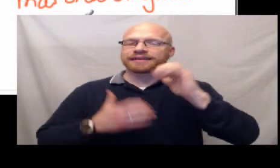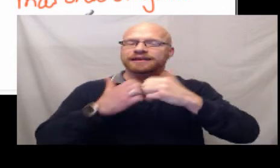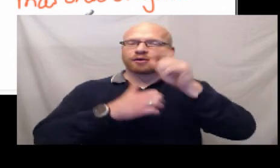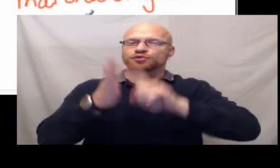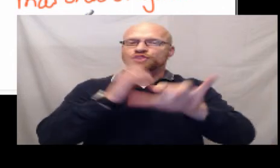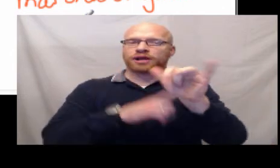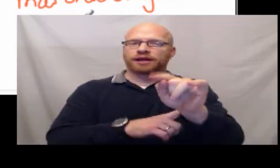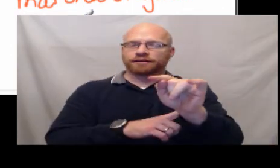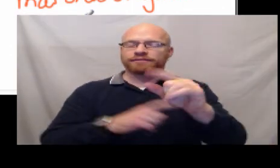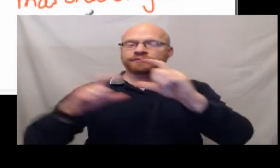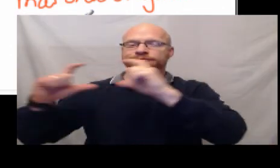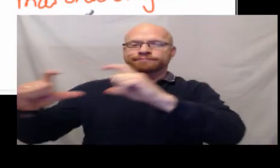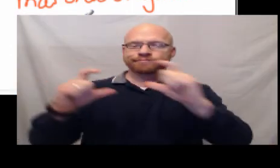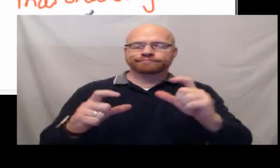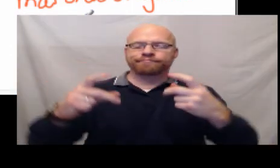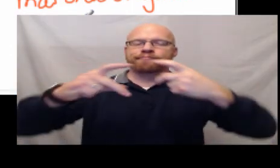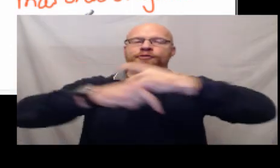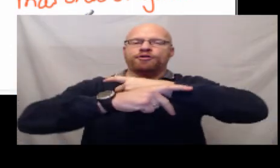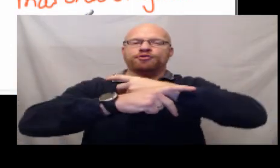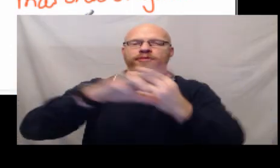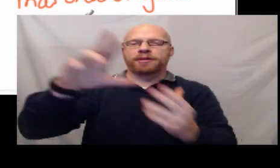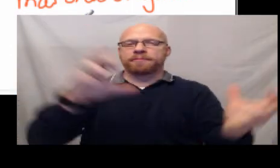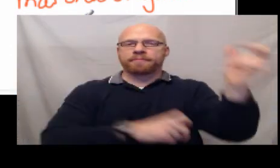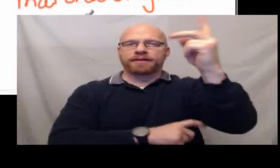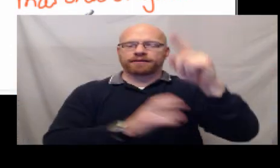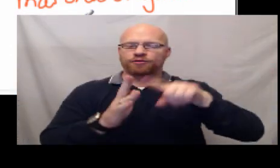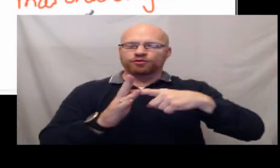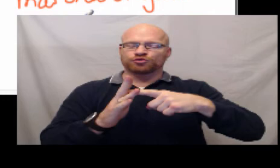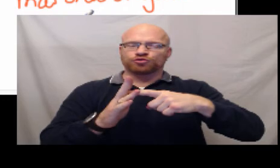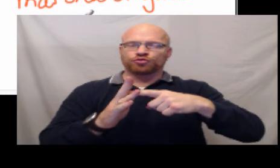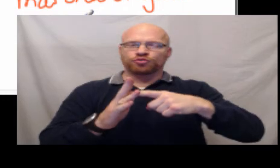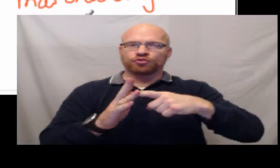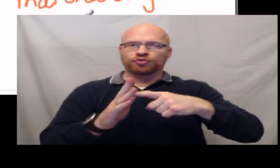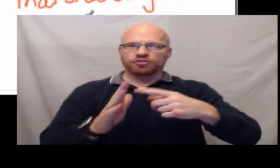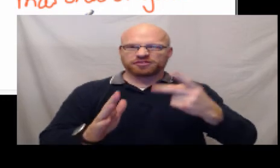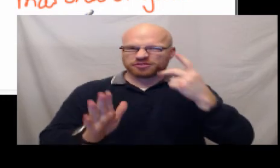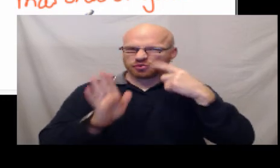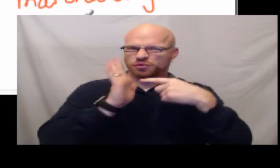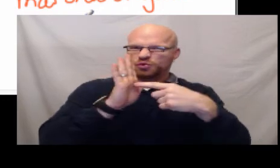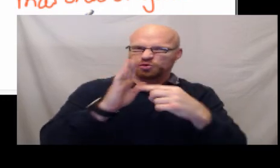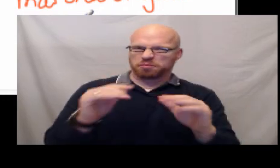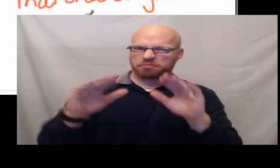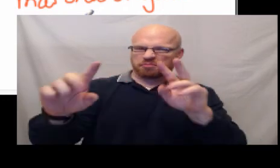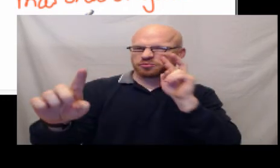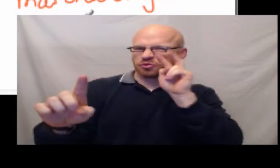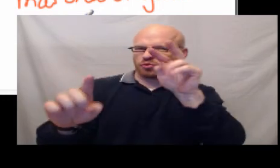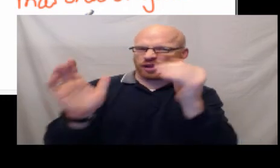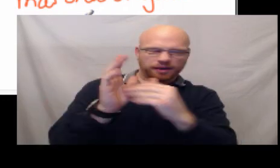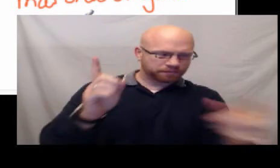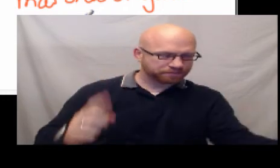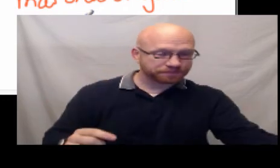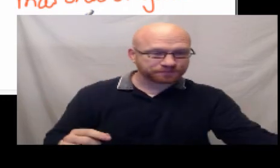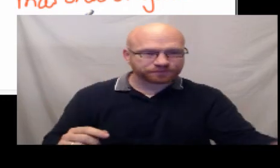So now we can see how we'll check it. We'll multiply our binomials together again and we'll go back to our original example.